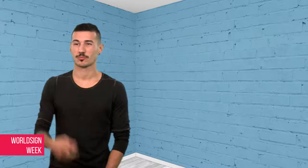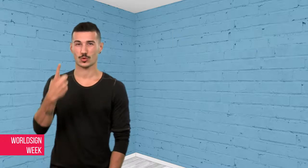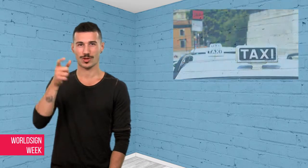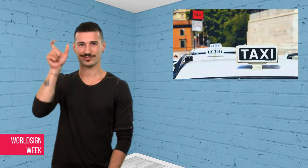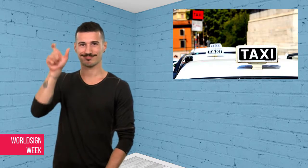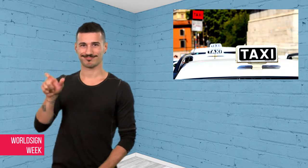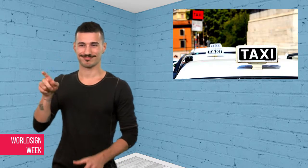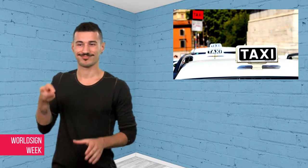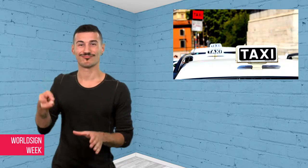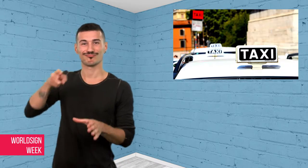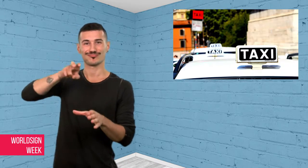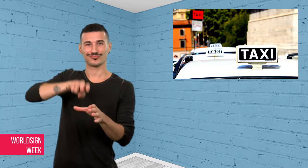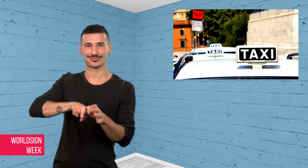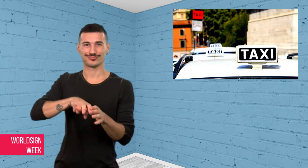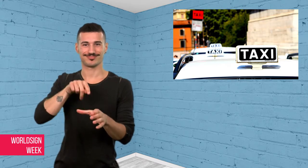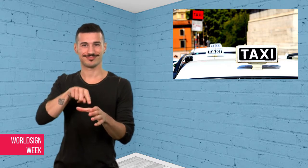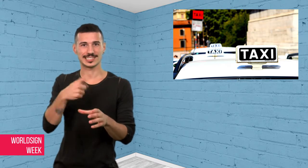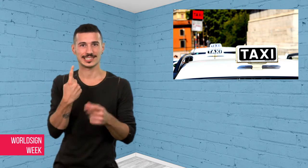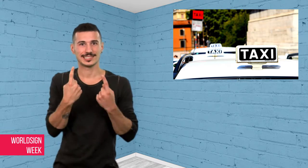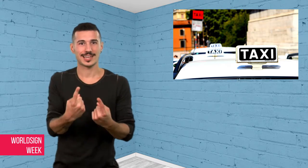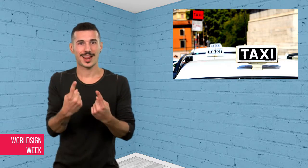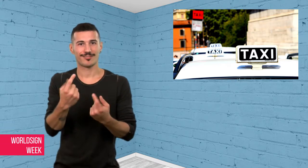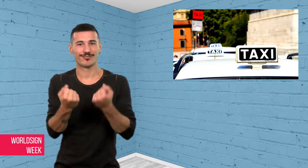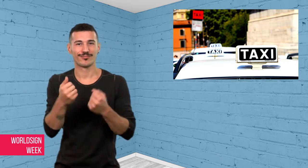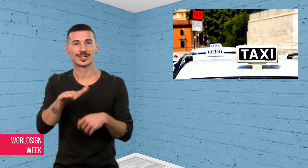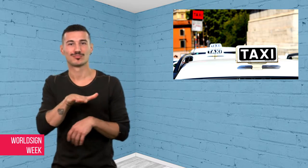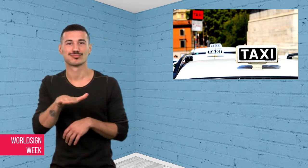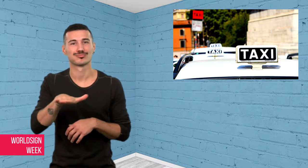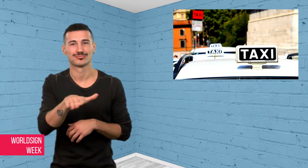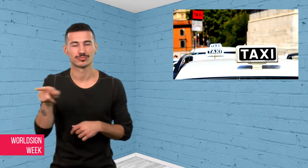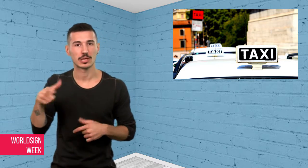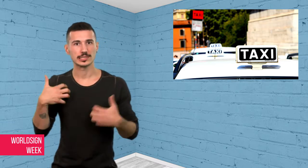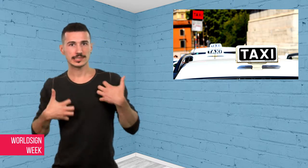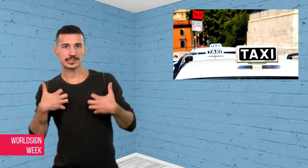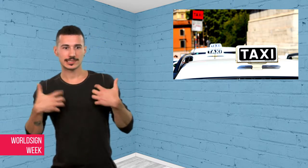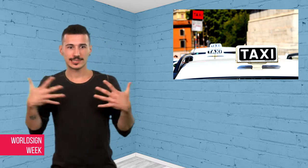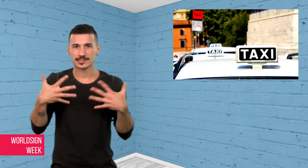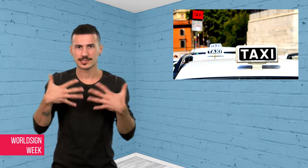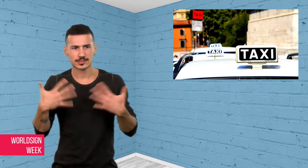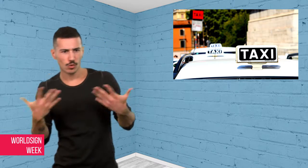One passenger said she “was nervous” and thought